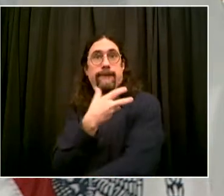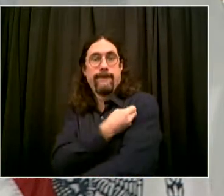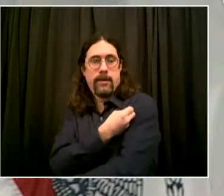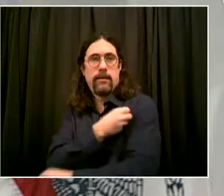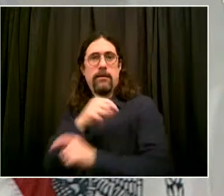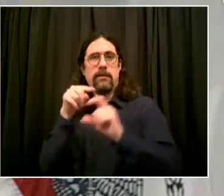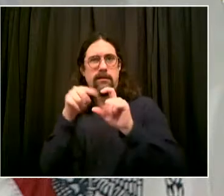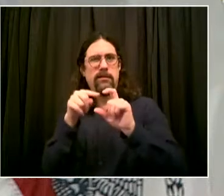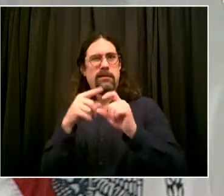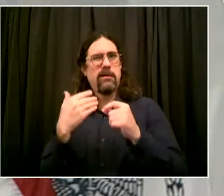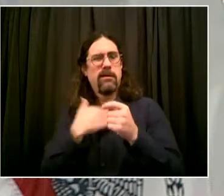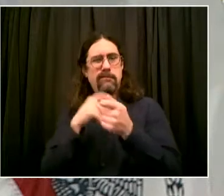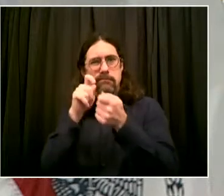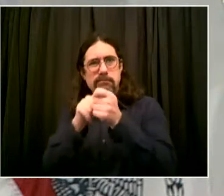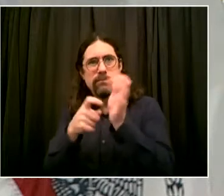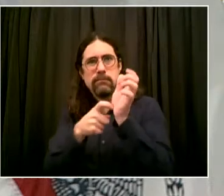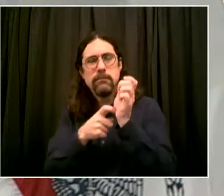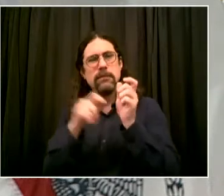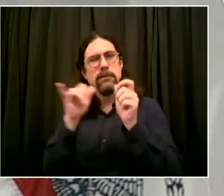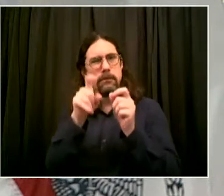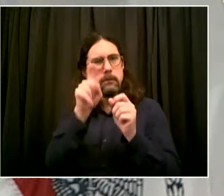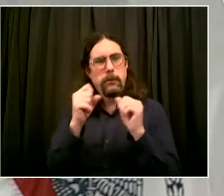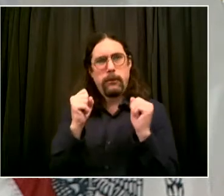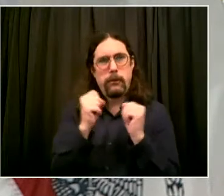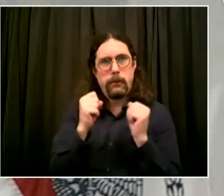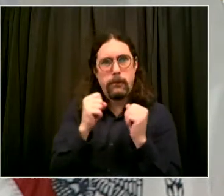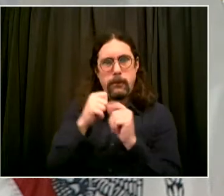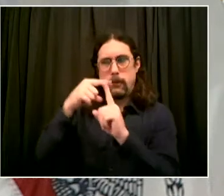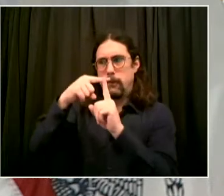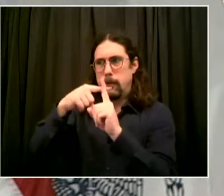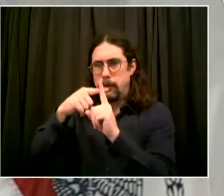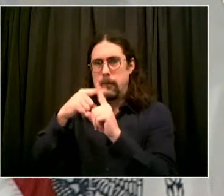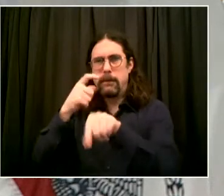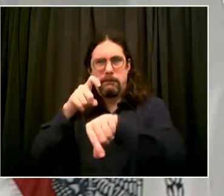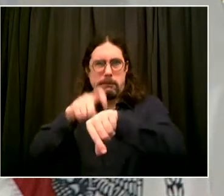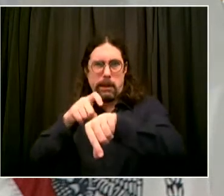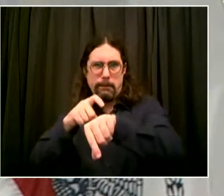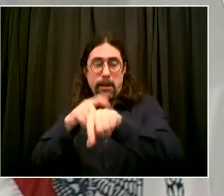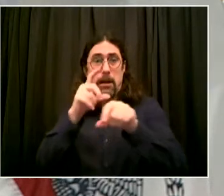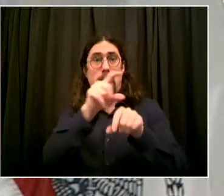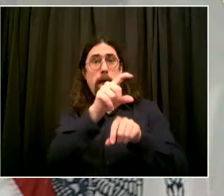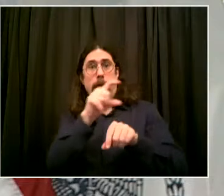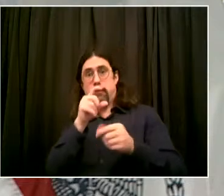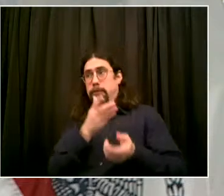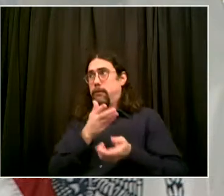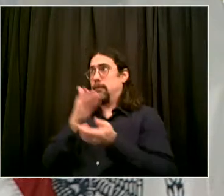IMPERATIVES. ANDREA?